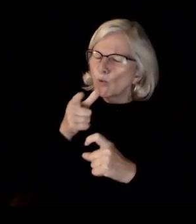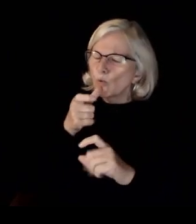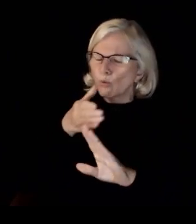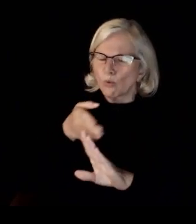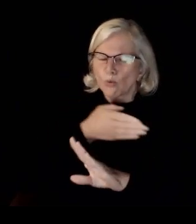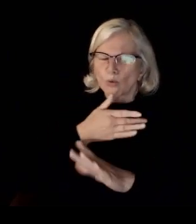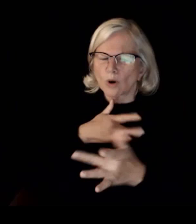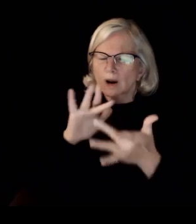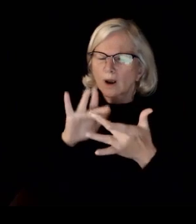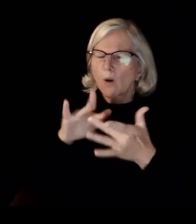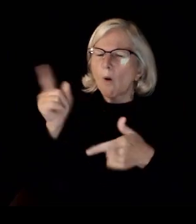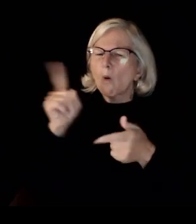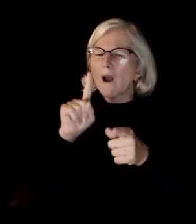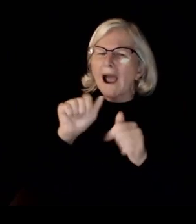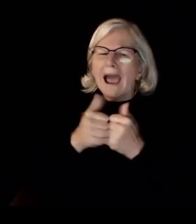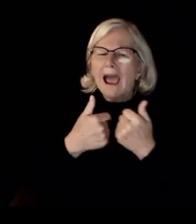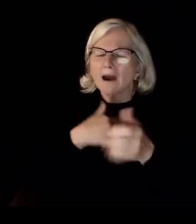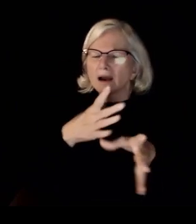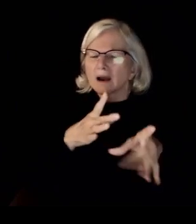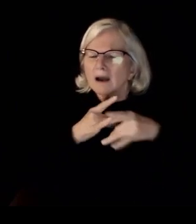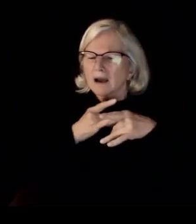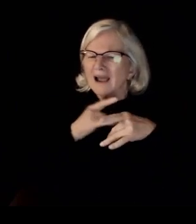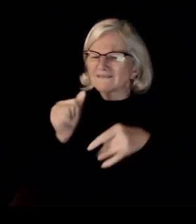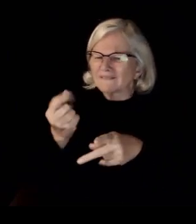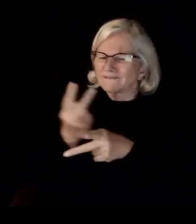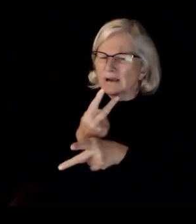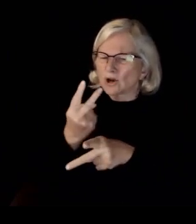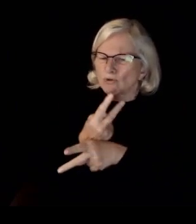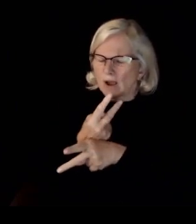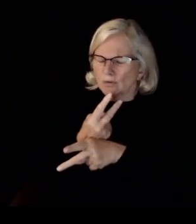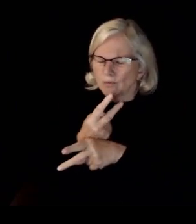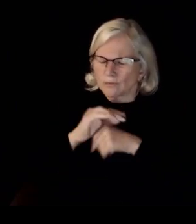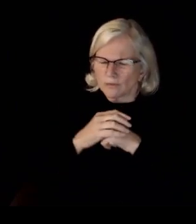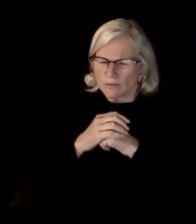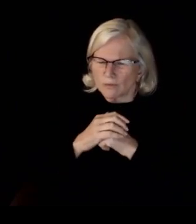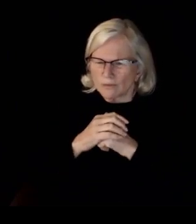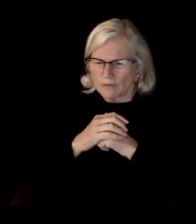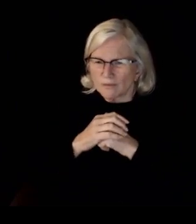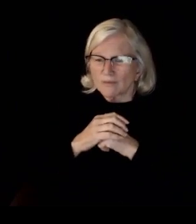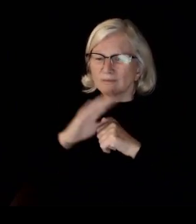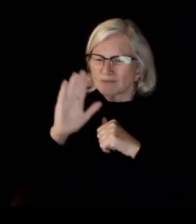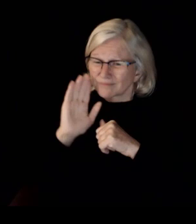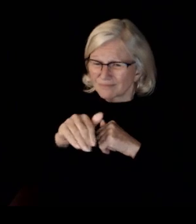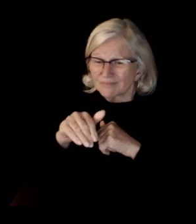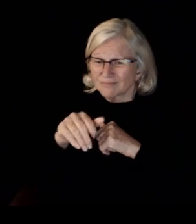so you just want to let people know that as frustrating as it is we do ask that you continue